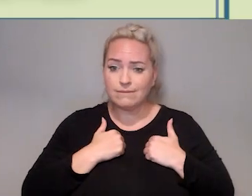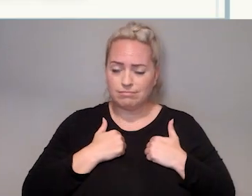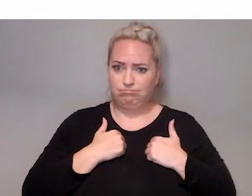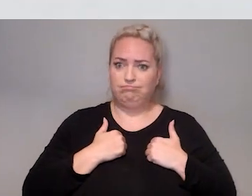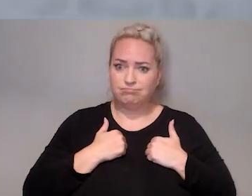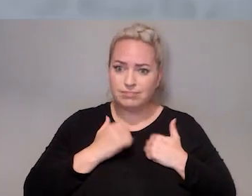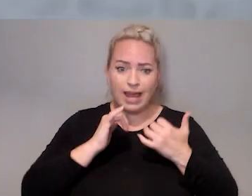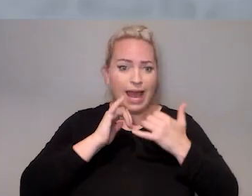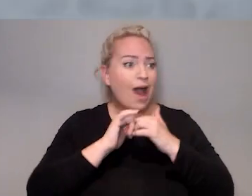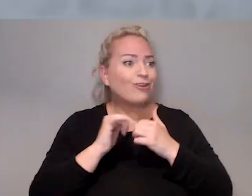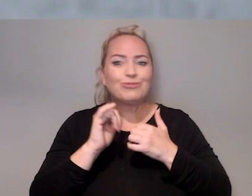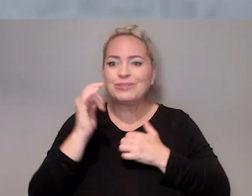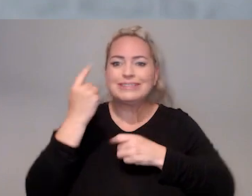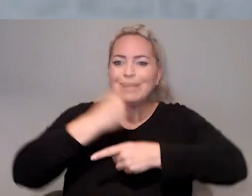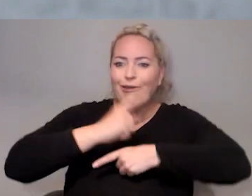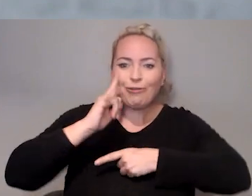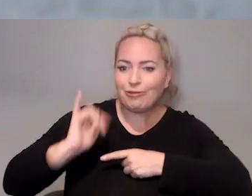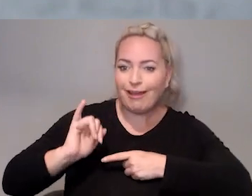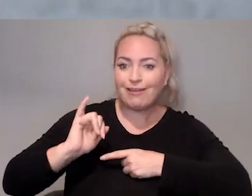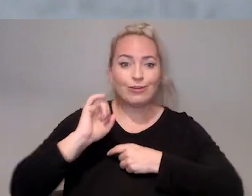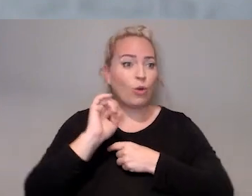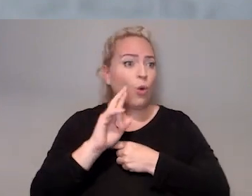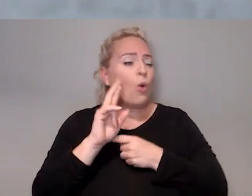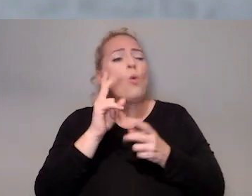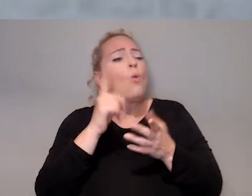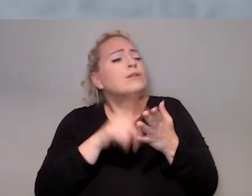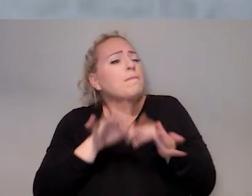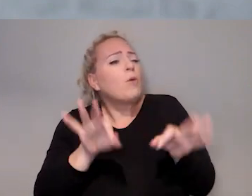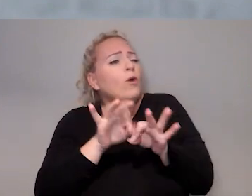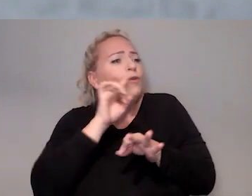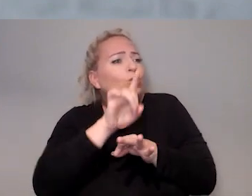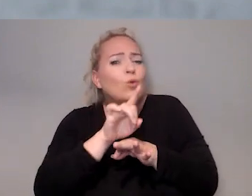they like to spend their days or what is very important to them what gets them out of bed in the